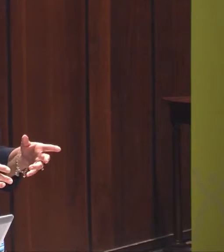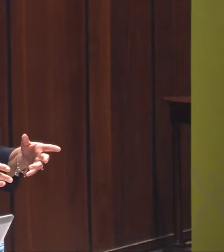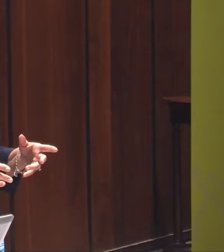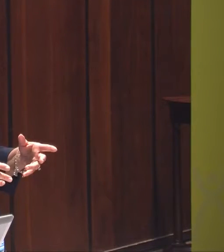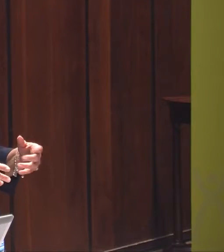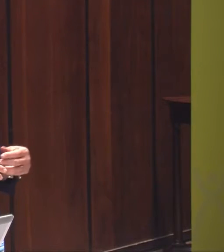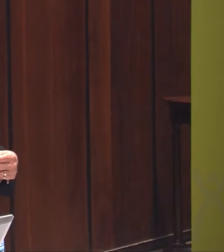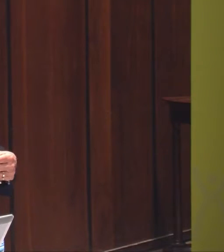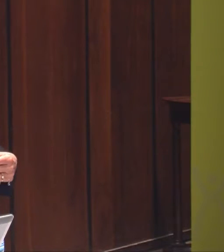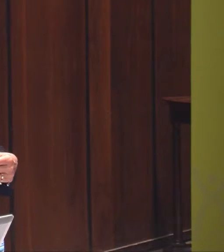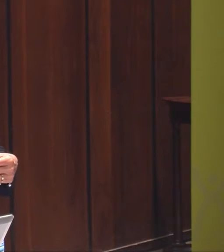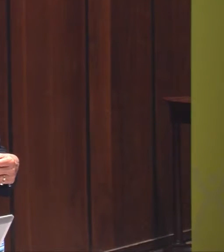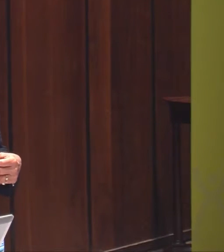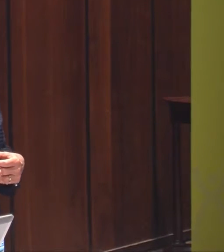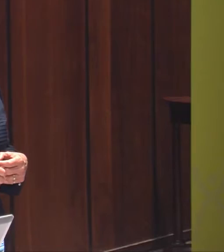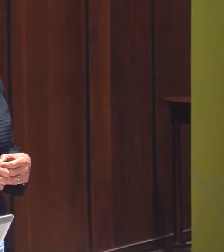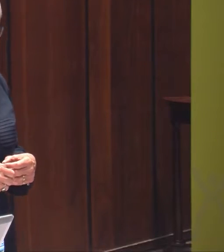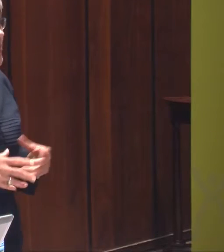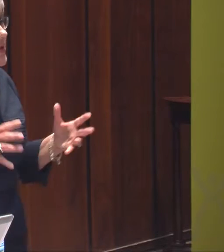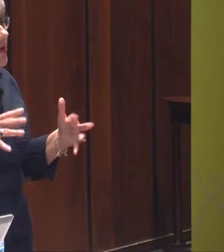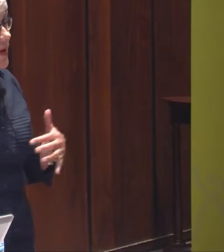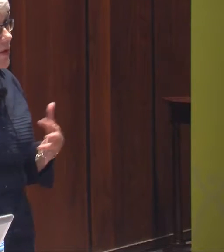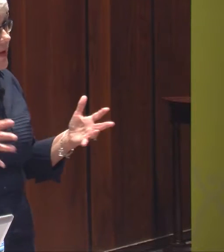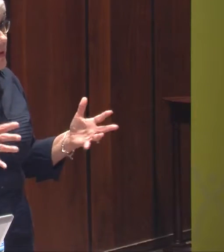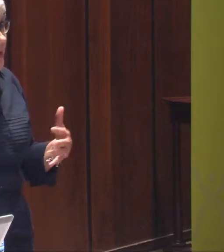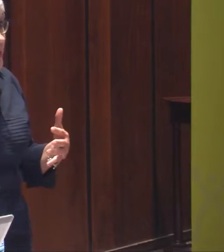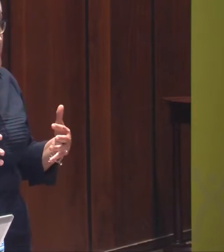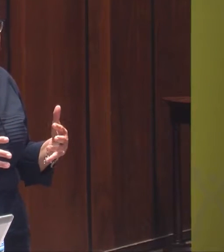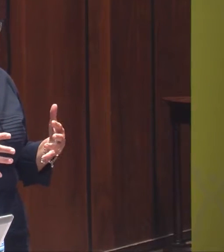Problem solving is going to be difficult and just that whole independence thing.